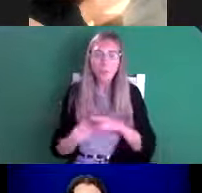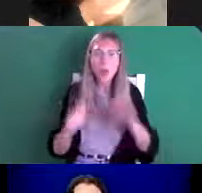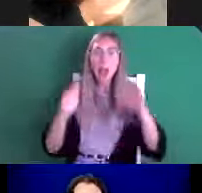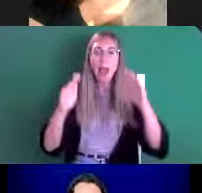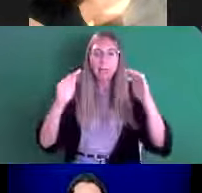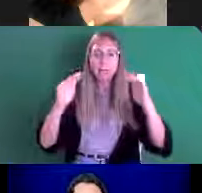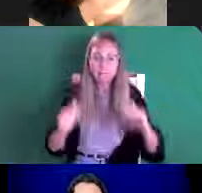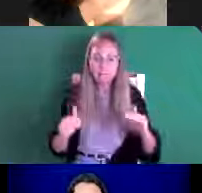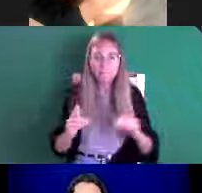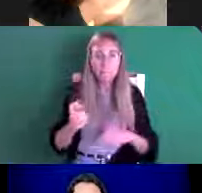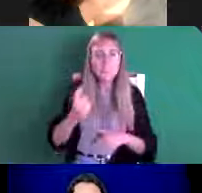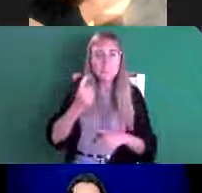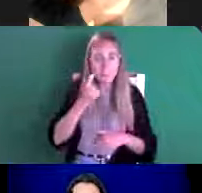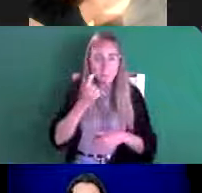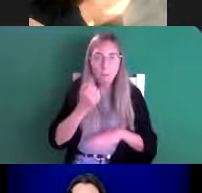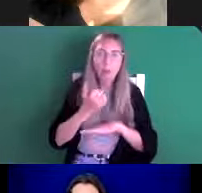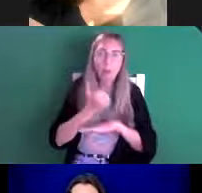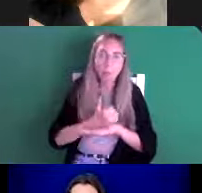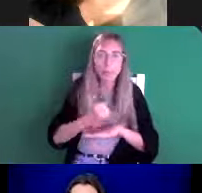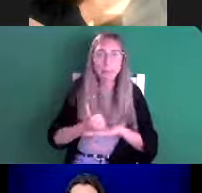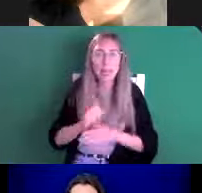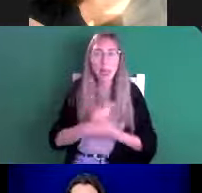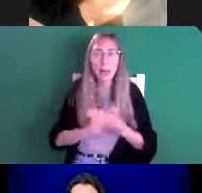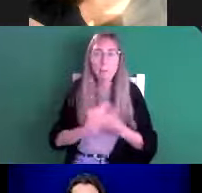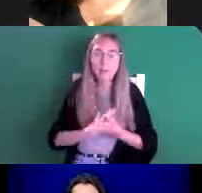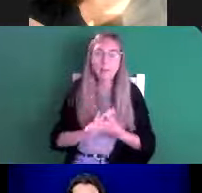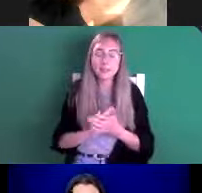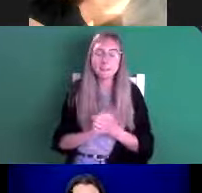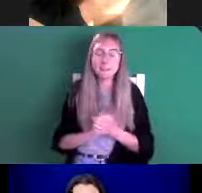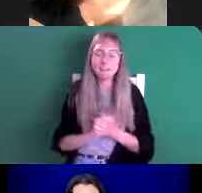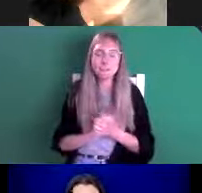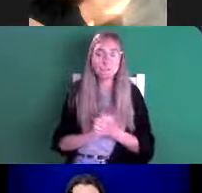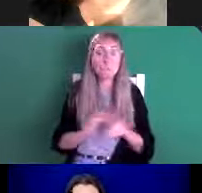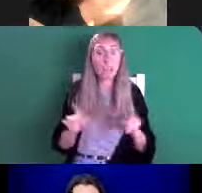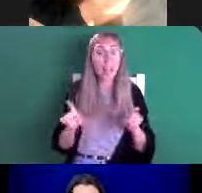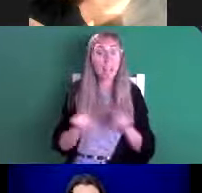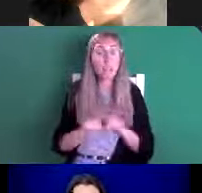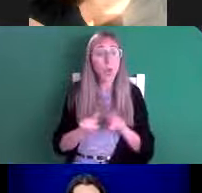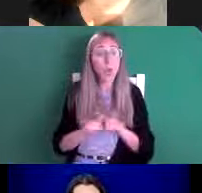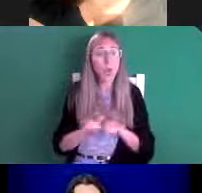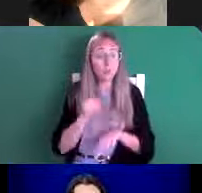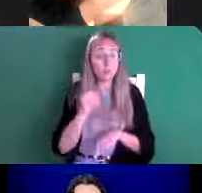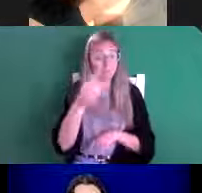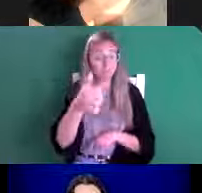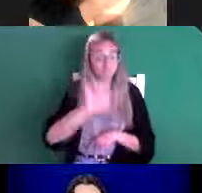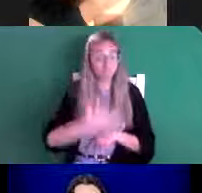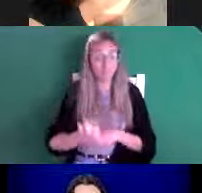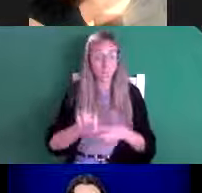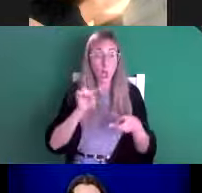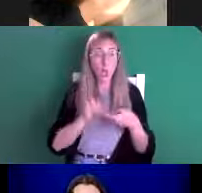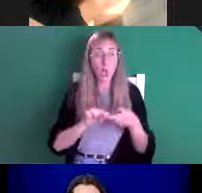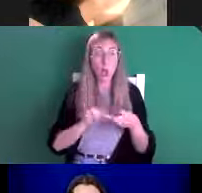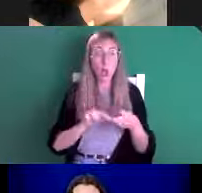are very linked we'll leave no trace so a lot of us like to do things that maybe would be tearing